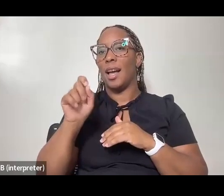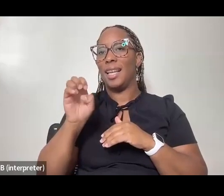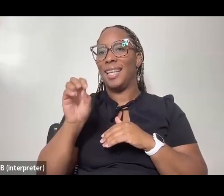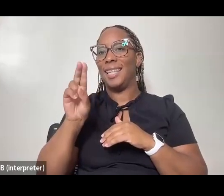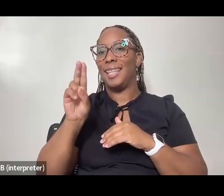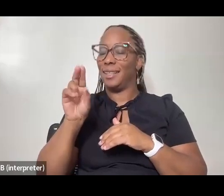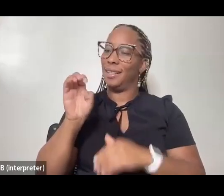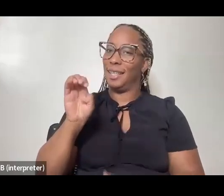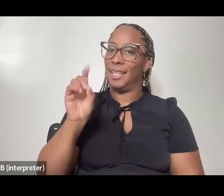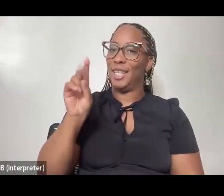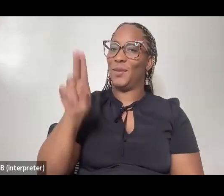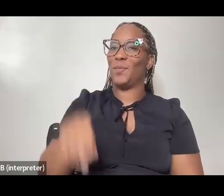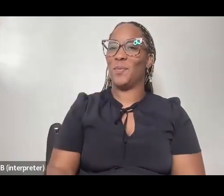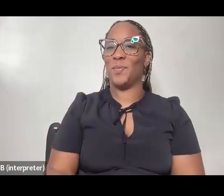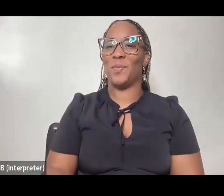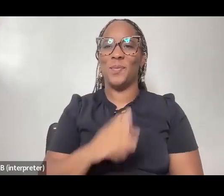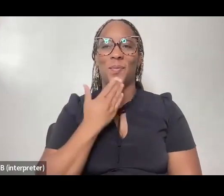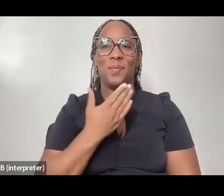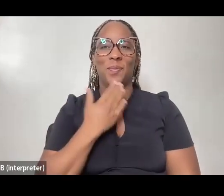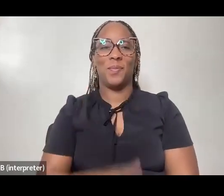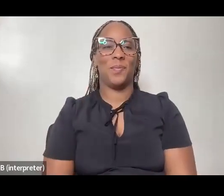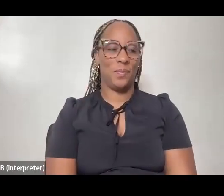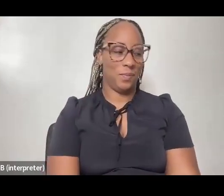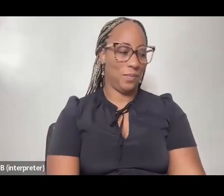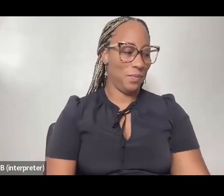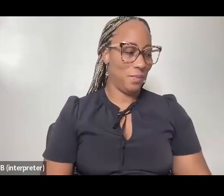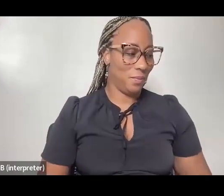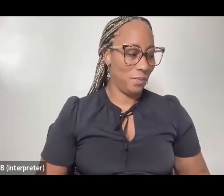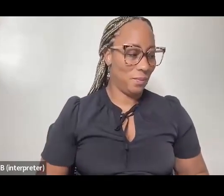accessibility at UNC. edu. Chelsea: Thank you, Cheryl.